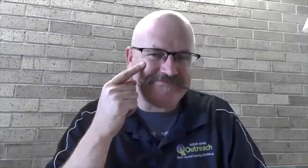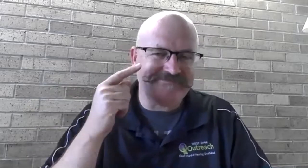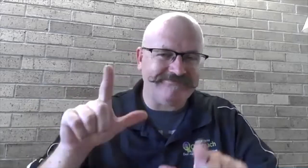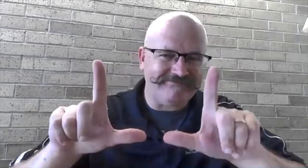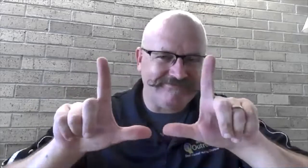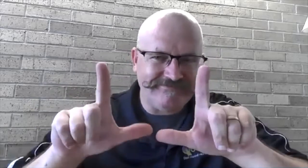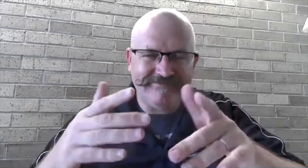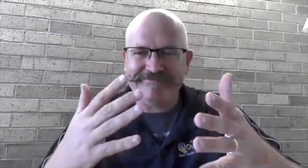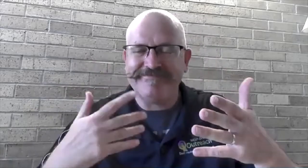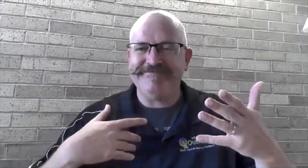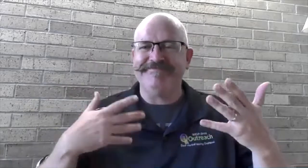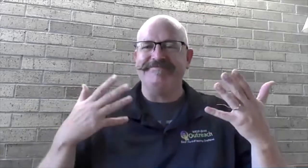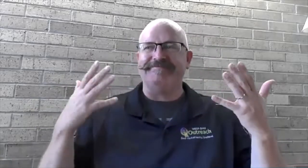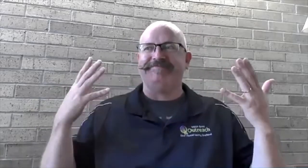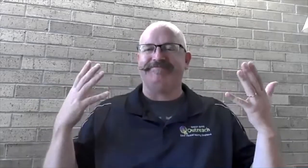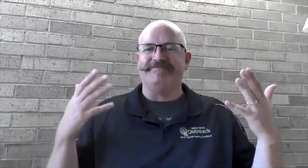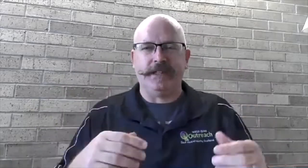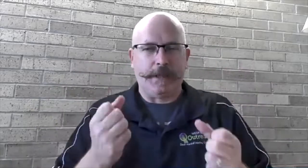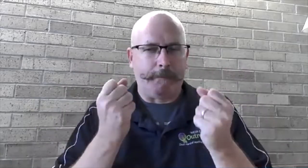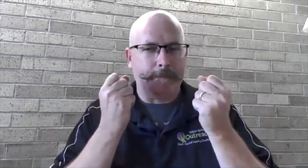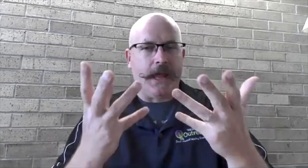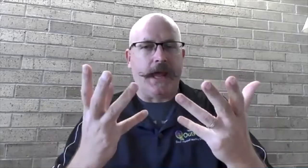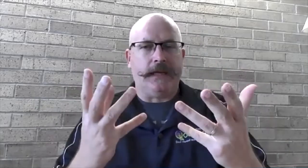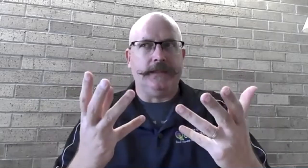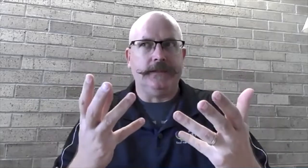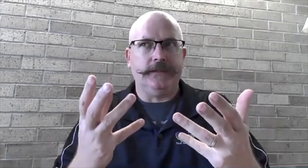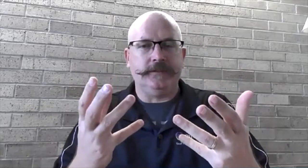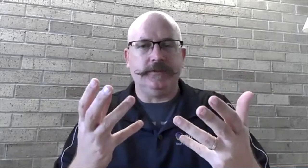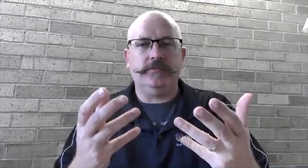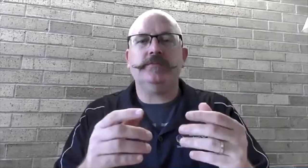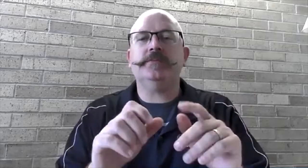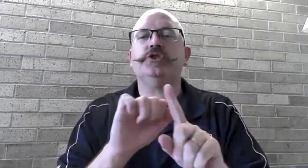say something to somebody when they have a piece of paper that looks official and